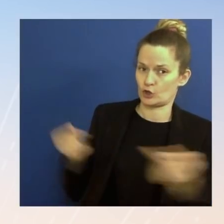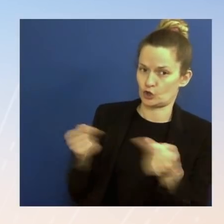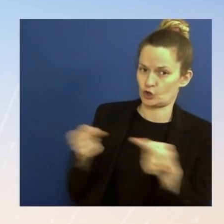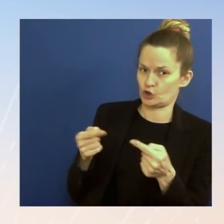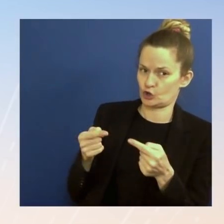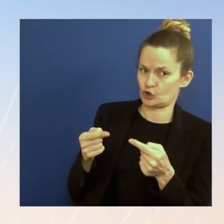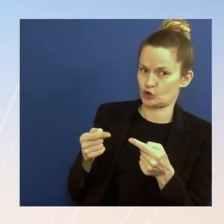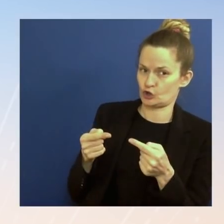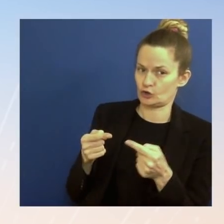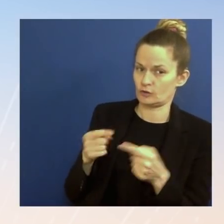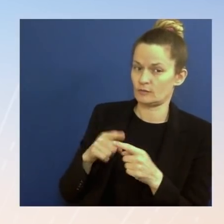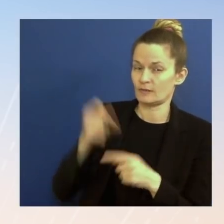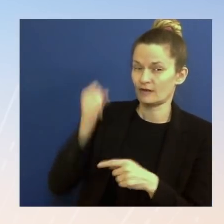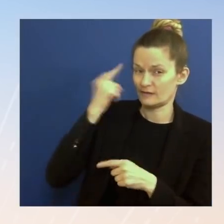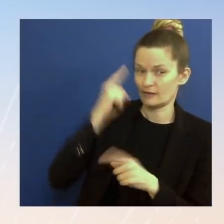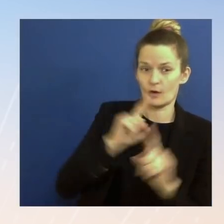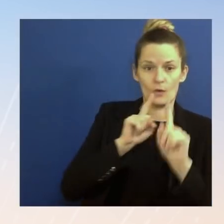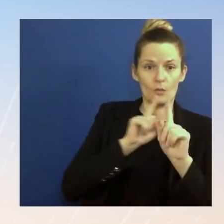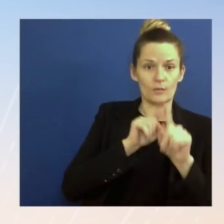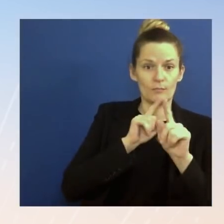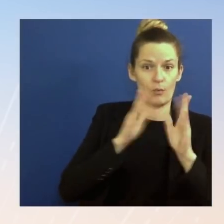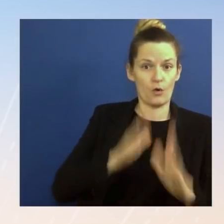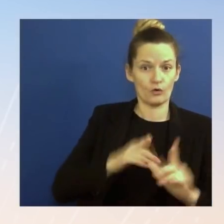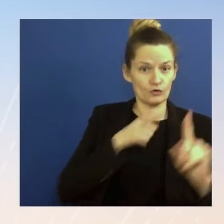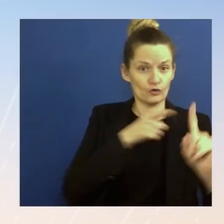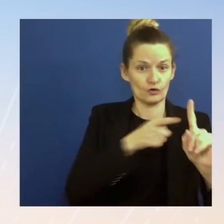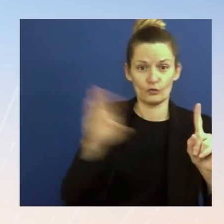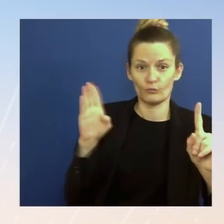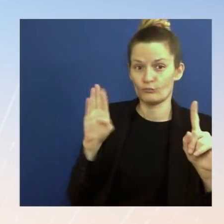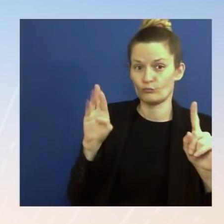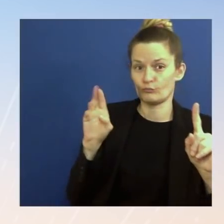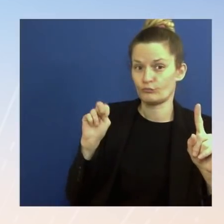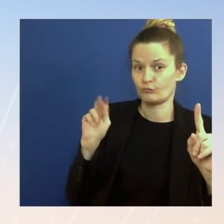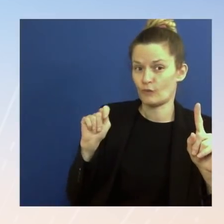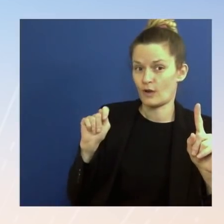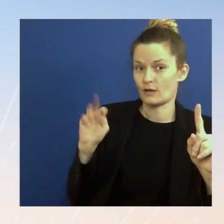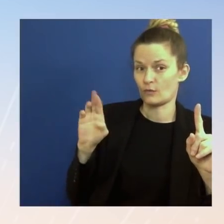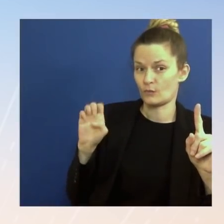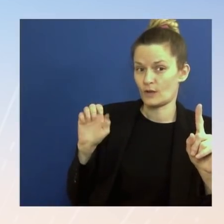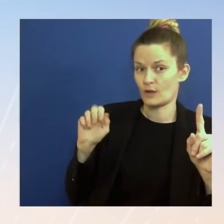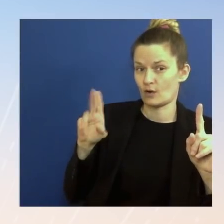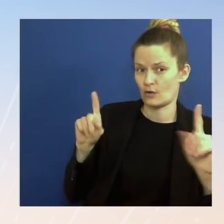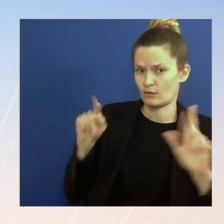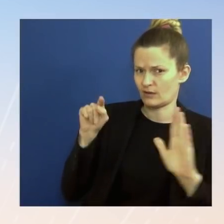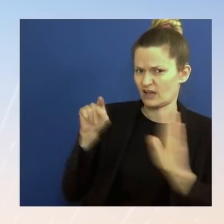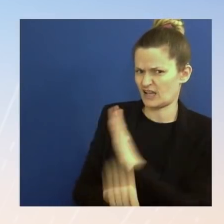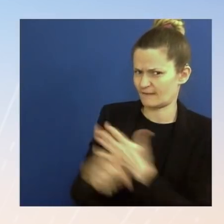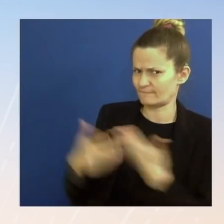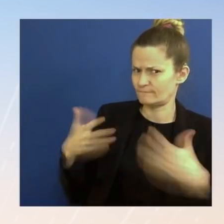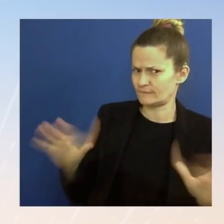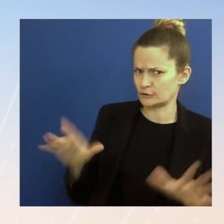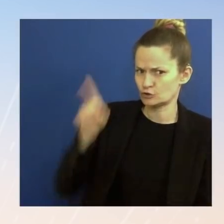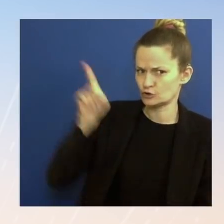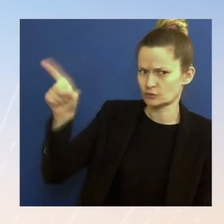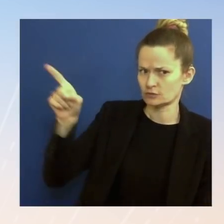So what is that response going to look like? Ms. Psaki: Well, let me first say: Your colleague, Benjamin Hall -- I know there's not final reports yet